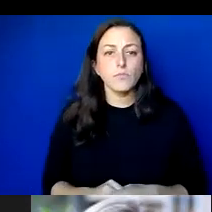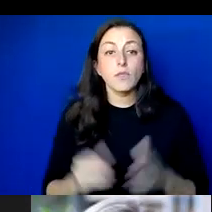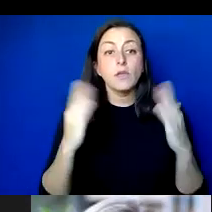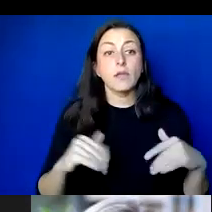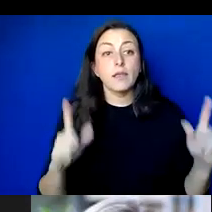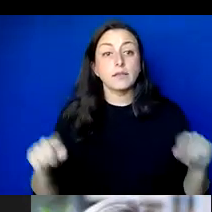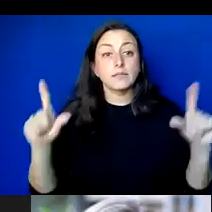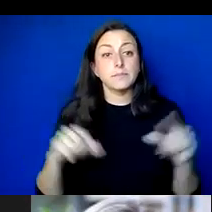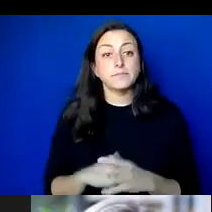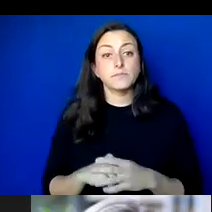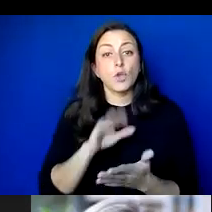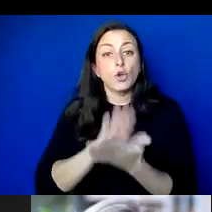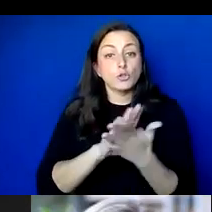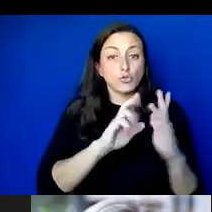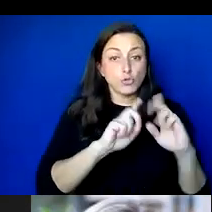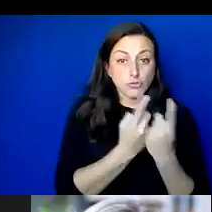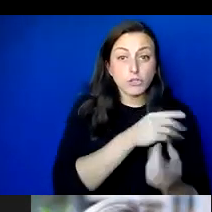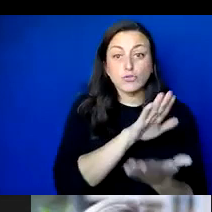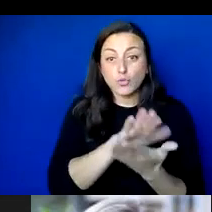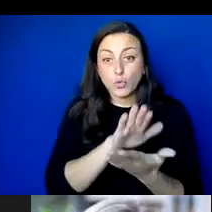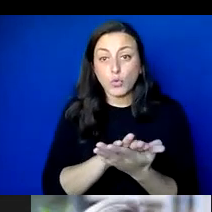So school districts, schools, child care providers, are working with their